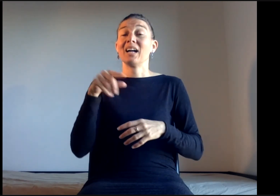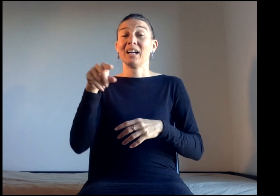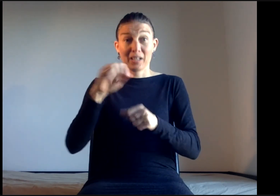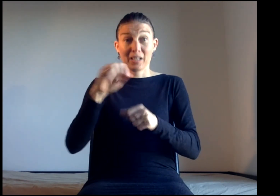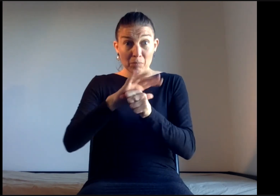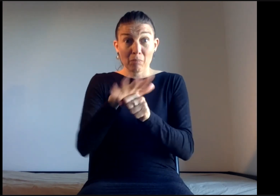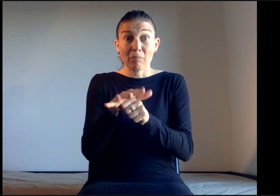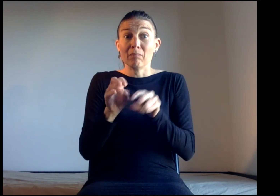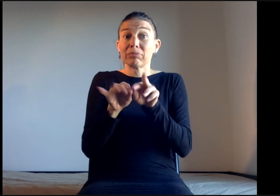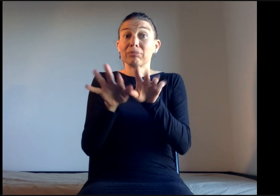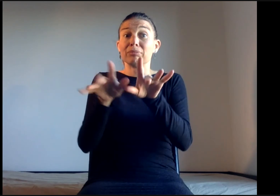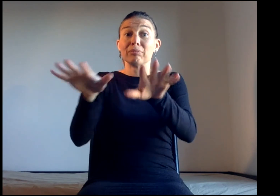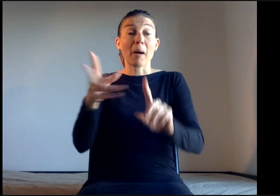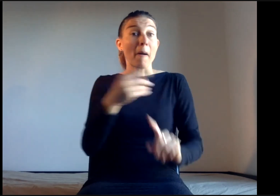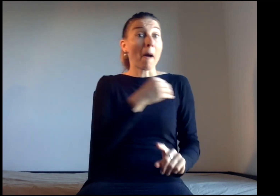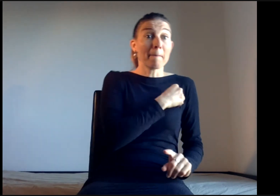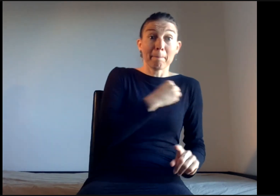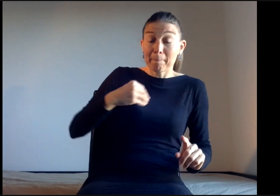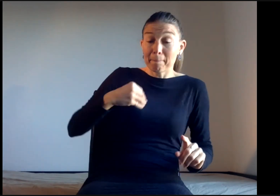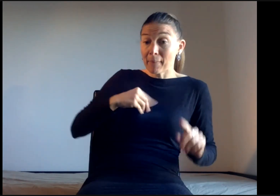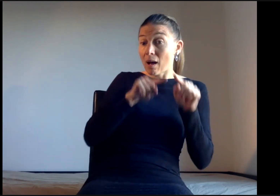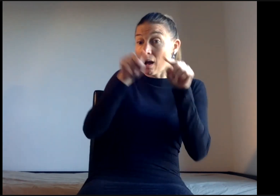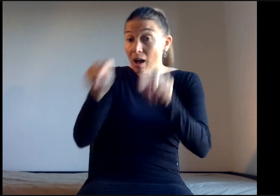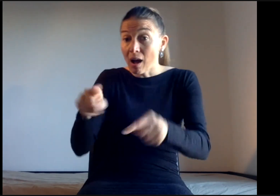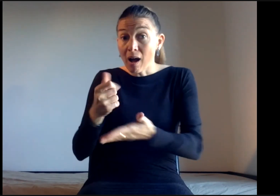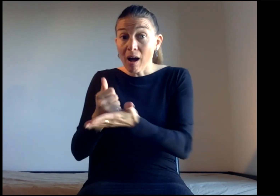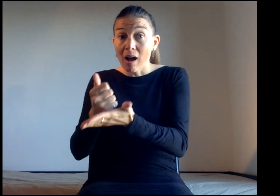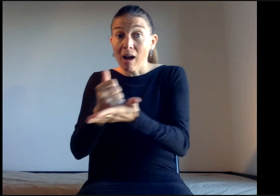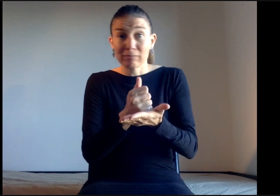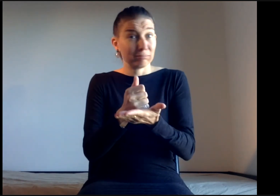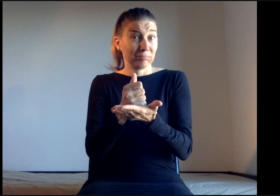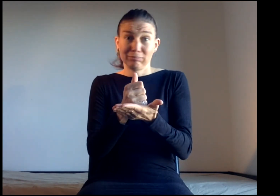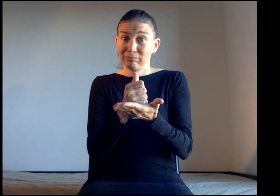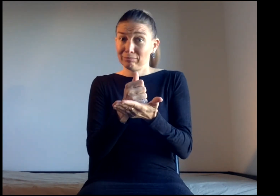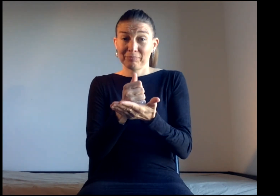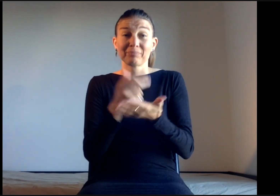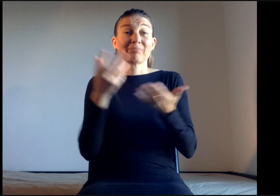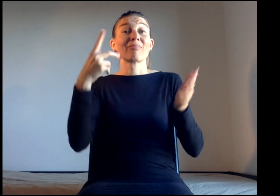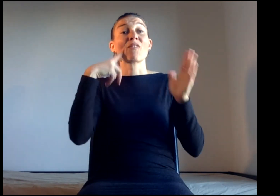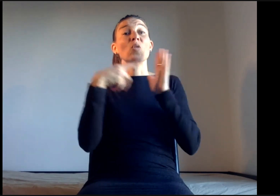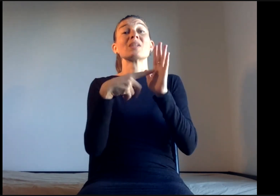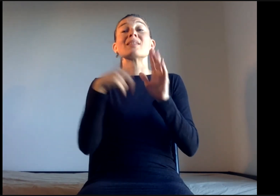so we have organizations from Poland calling publically on the authorities